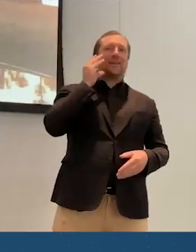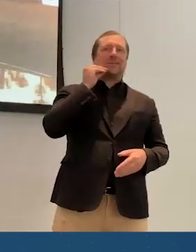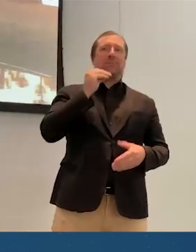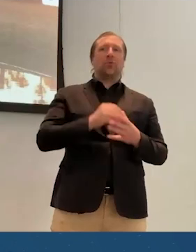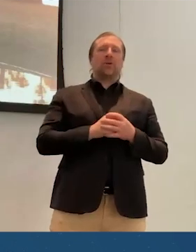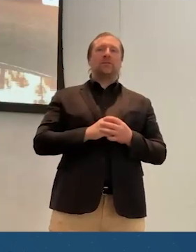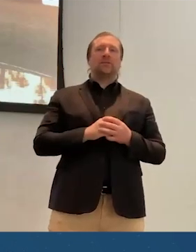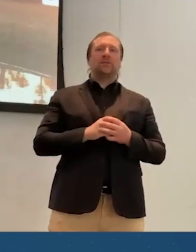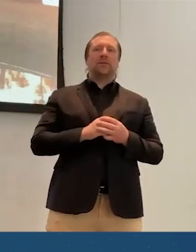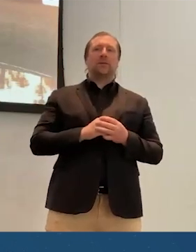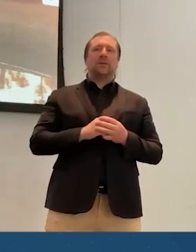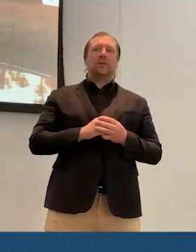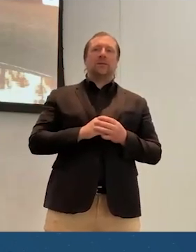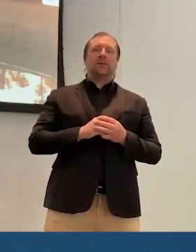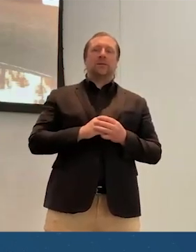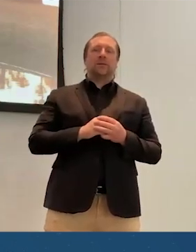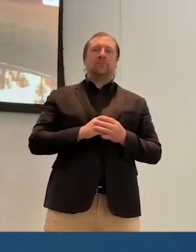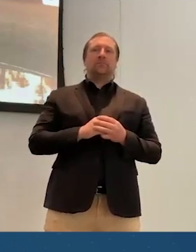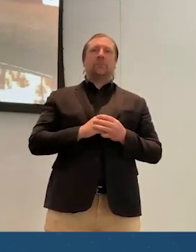the associated parameters.